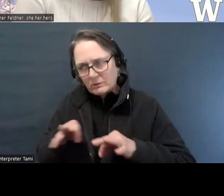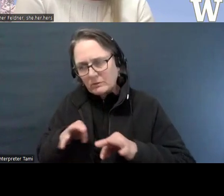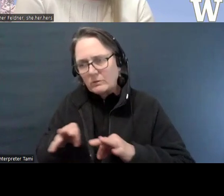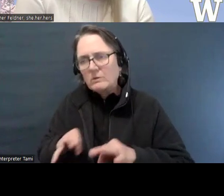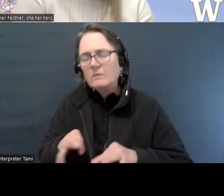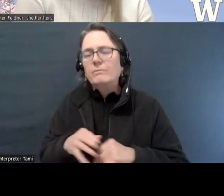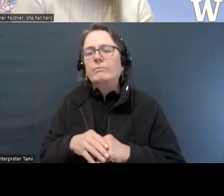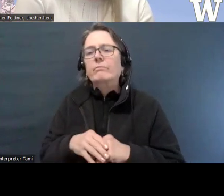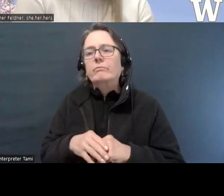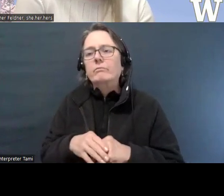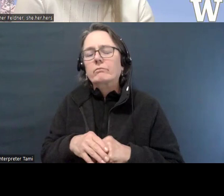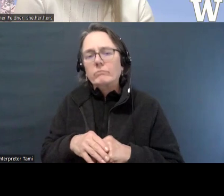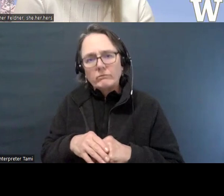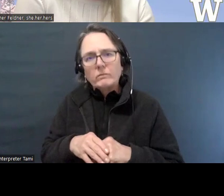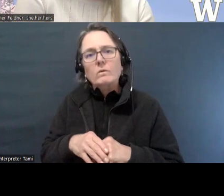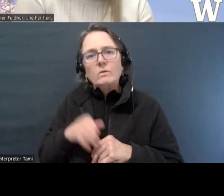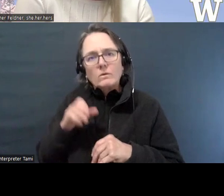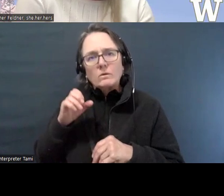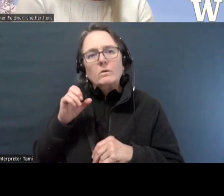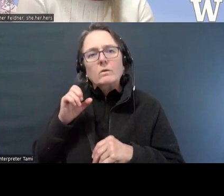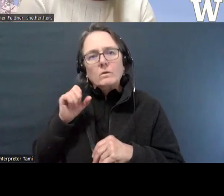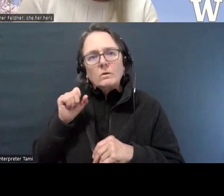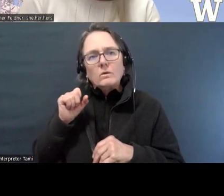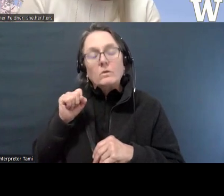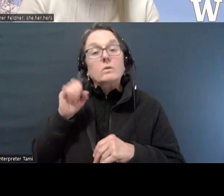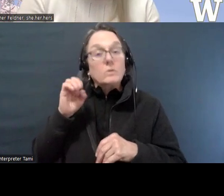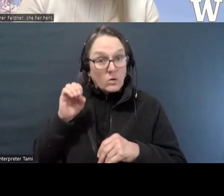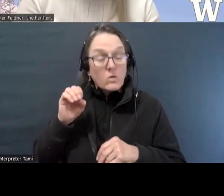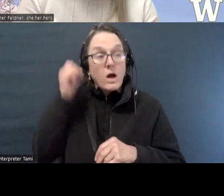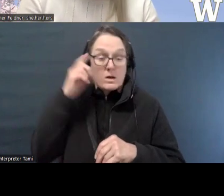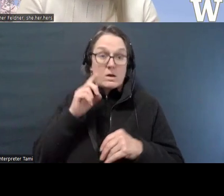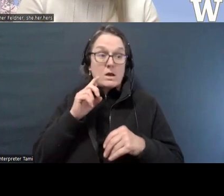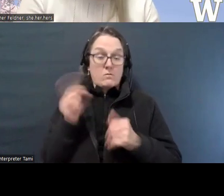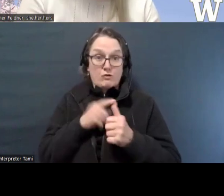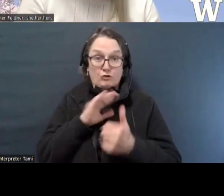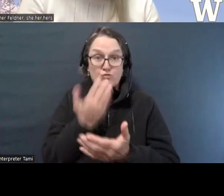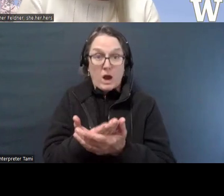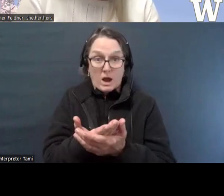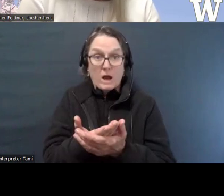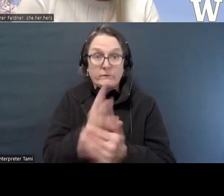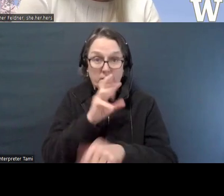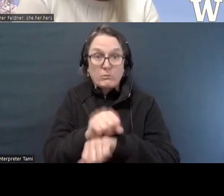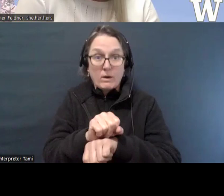who he handed me over to, and when the nurse came to attend to him,